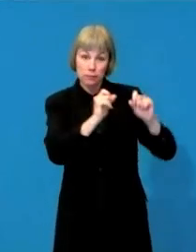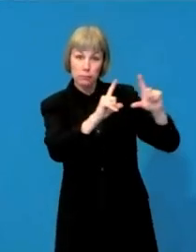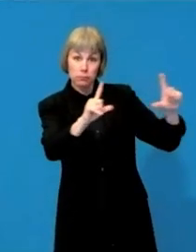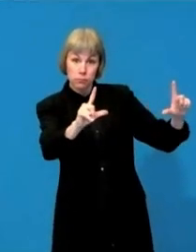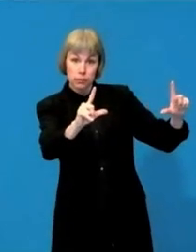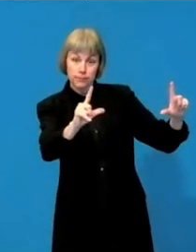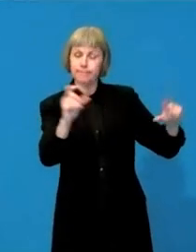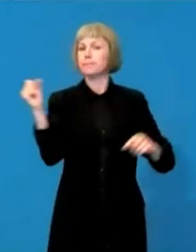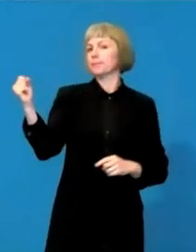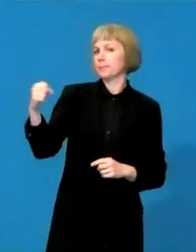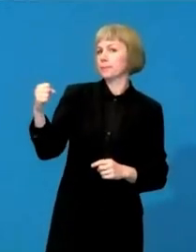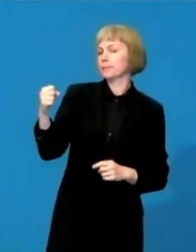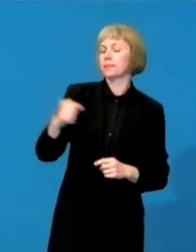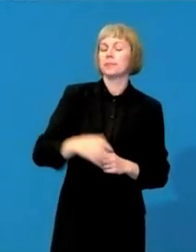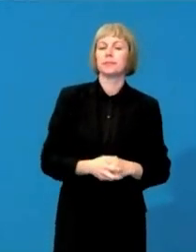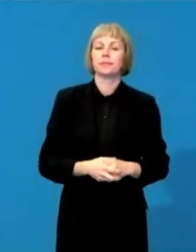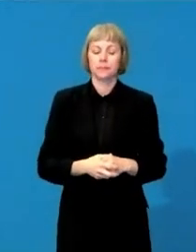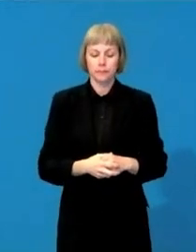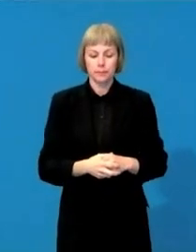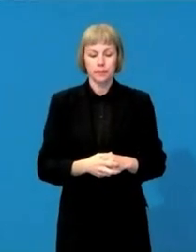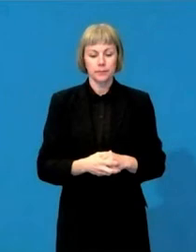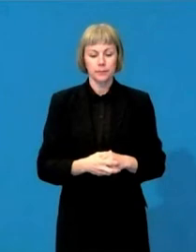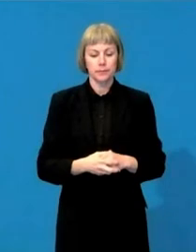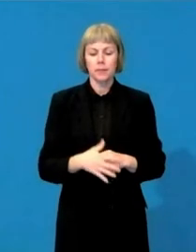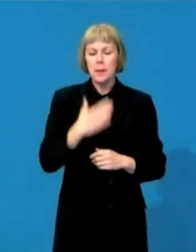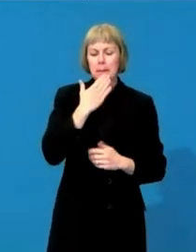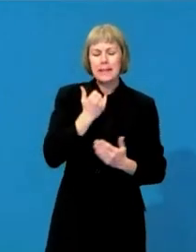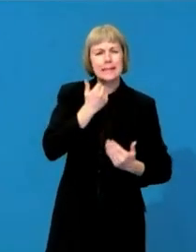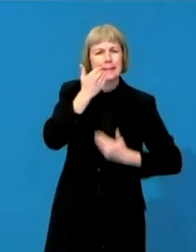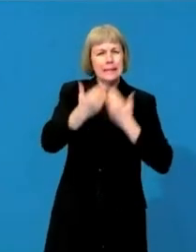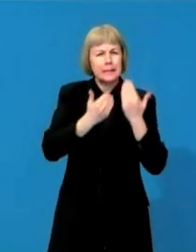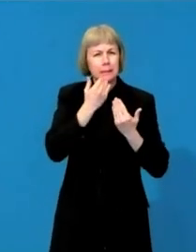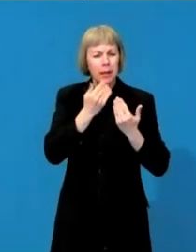Yes. MS TARRAGO: If you could just take us through what that map represents?